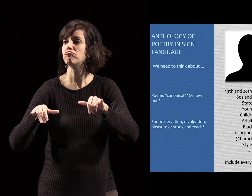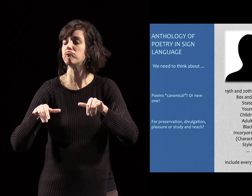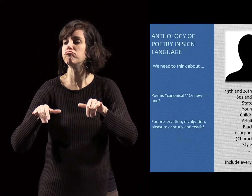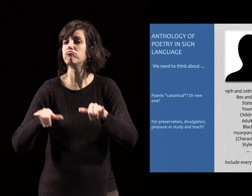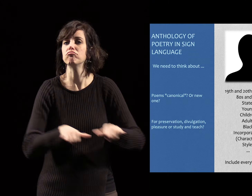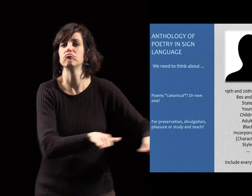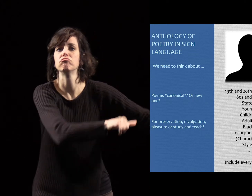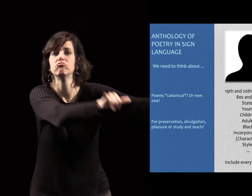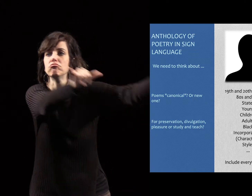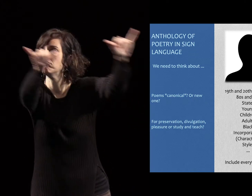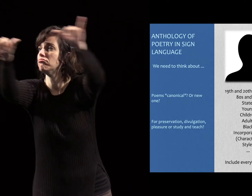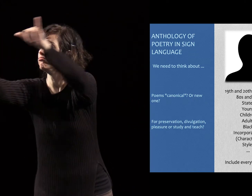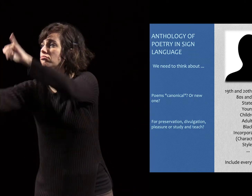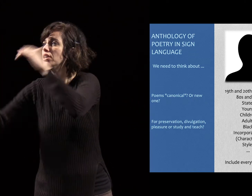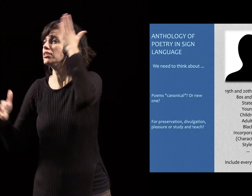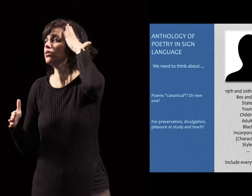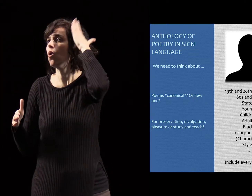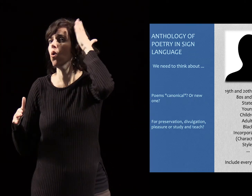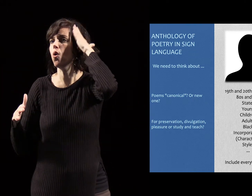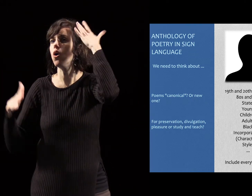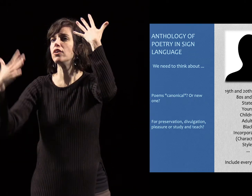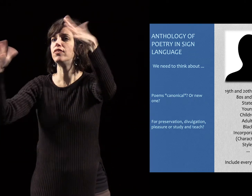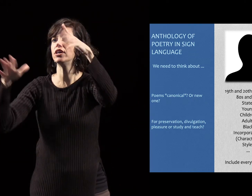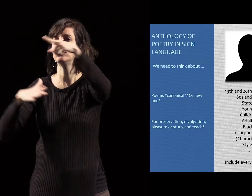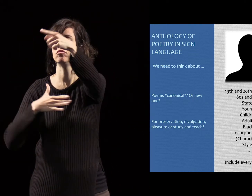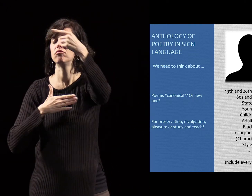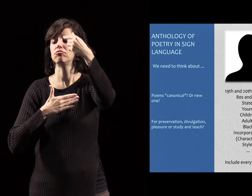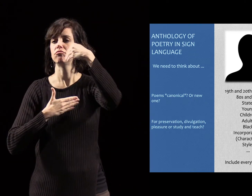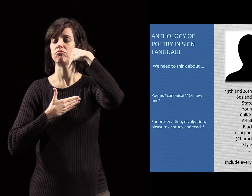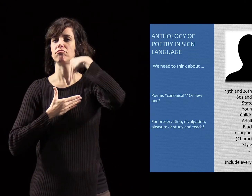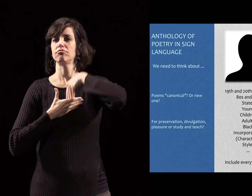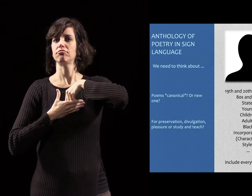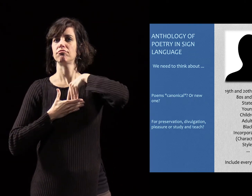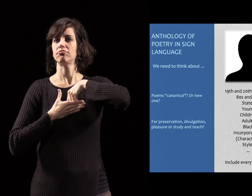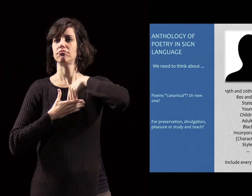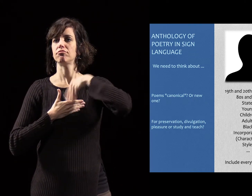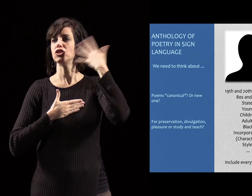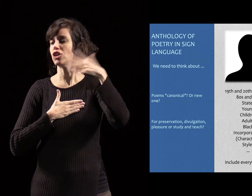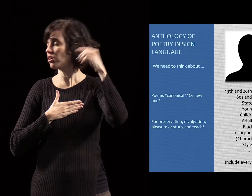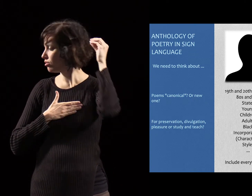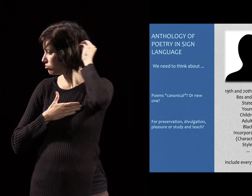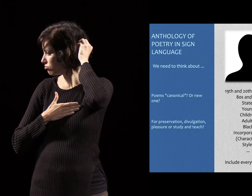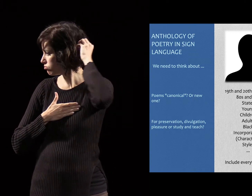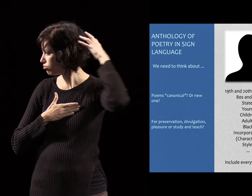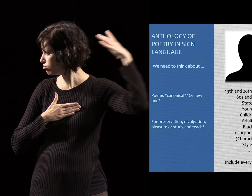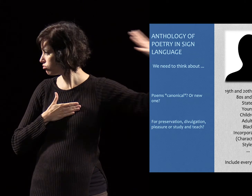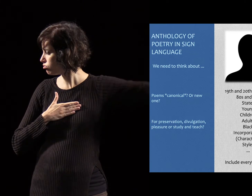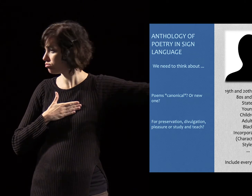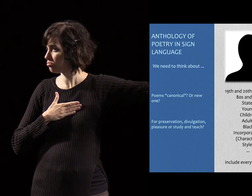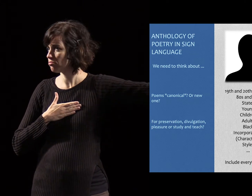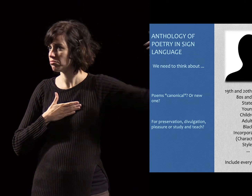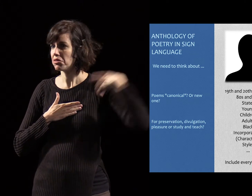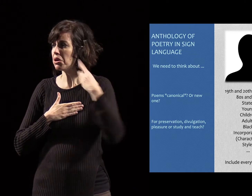Is poetry universal? I have my own inner thoughts and thought process,